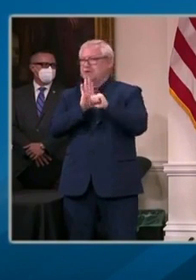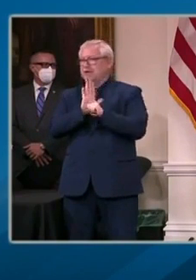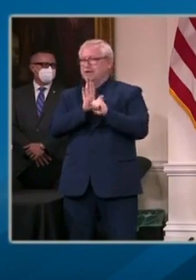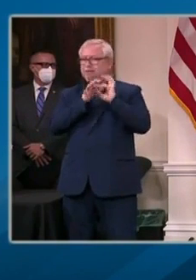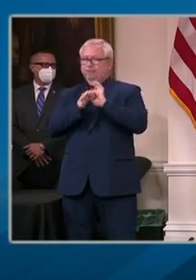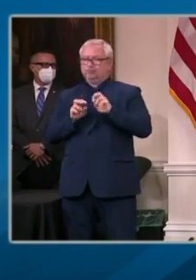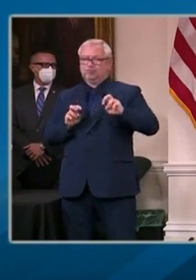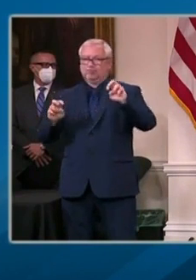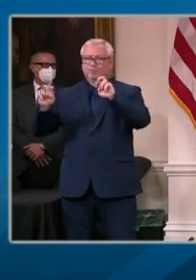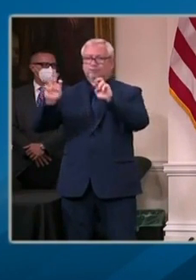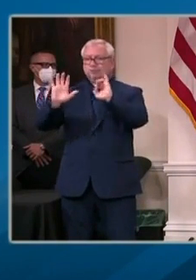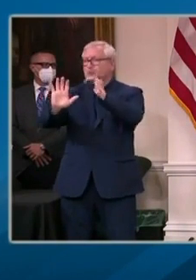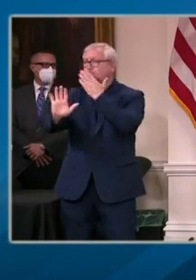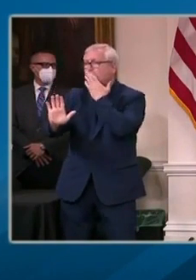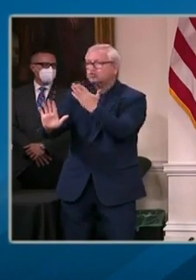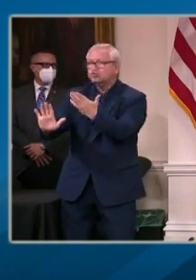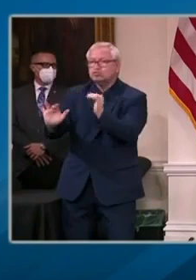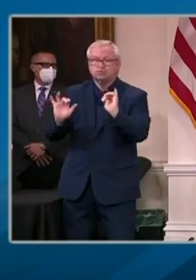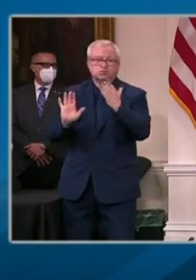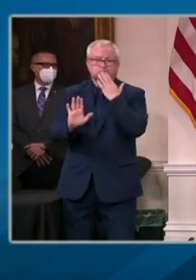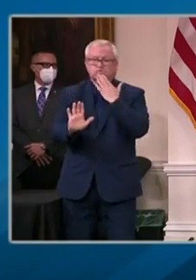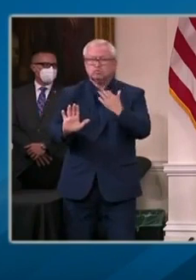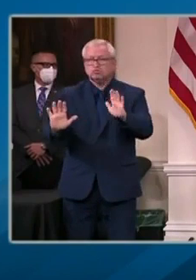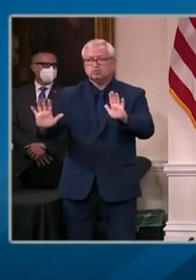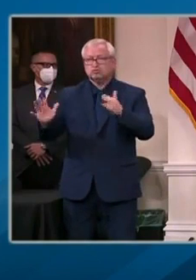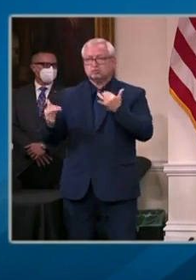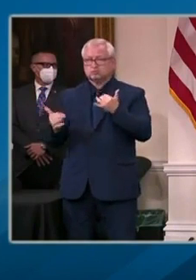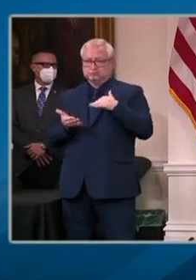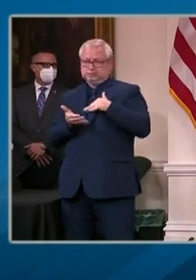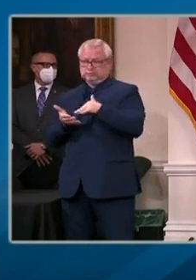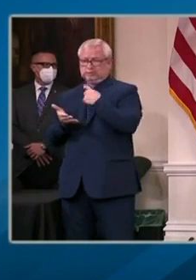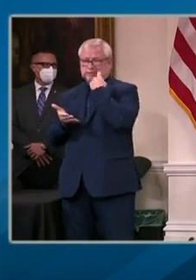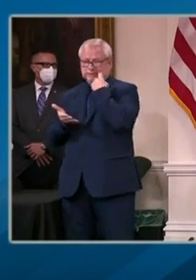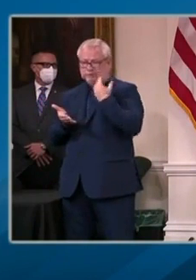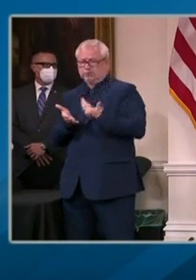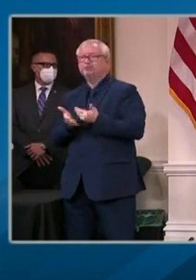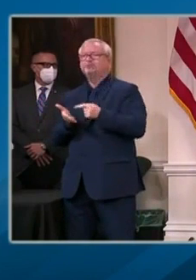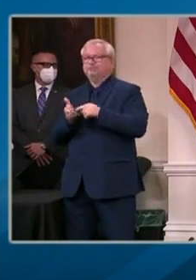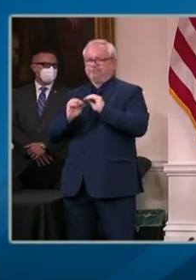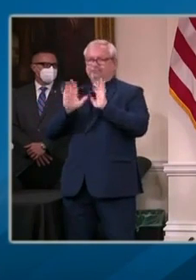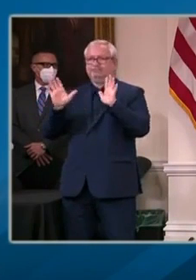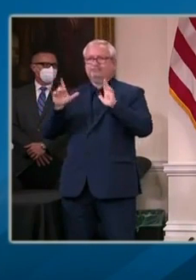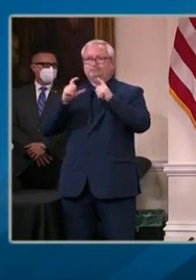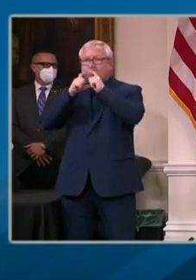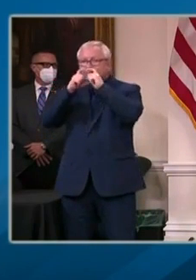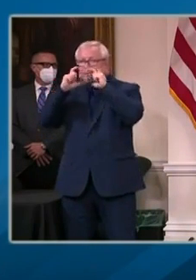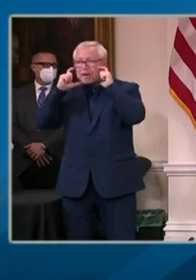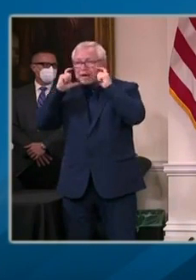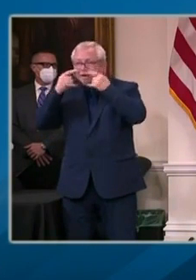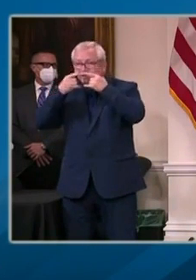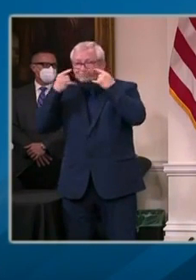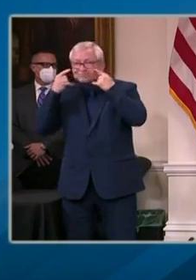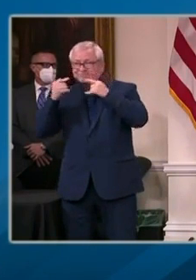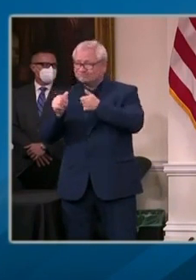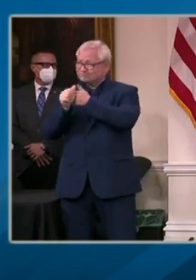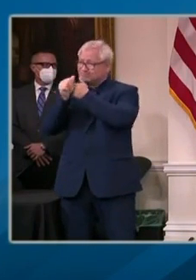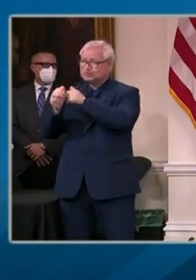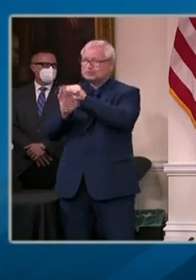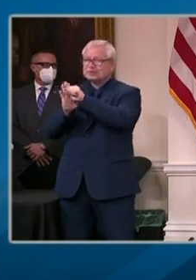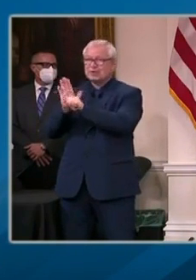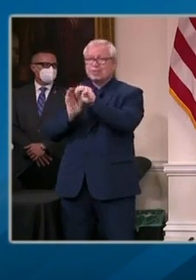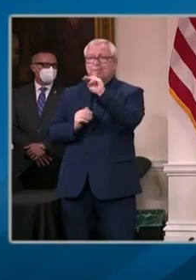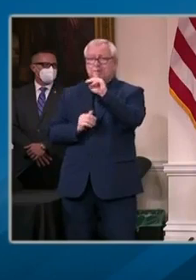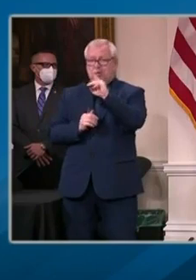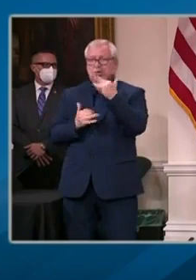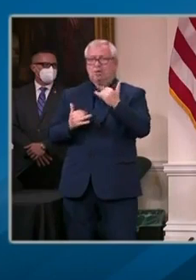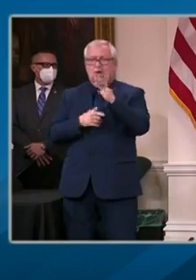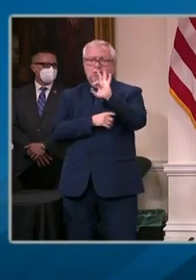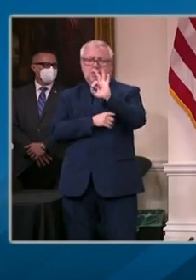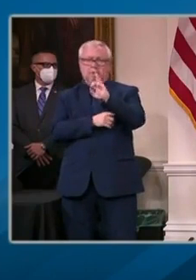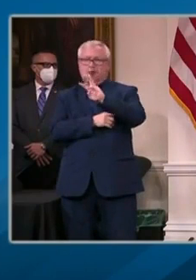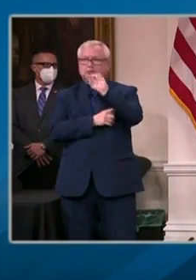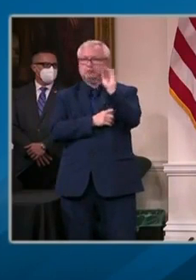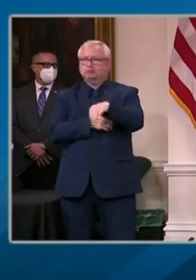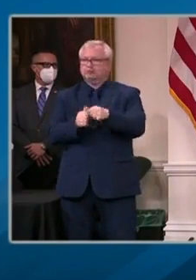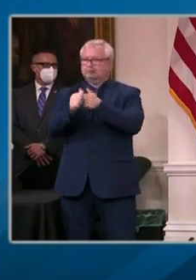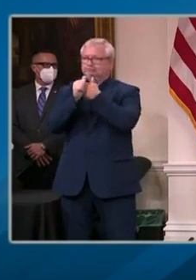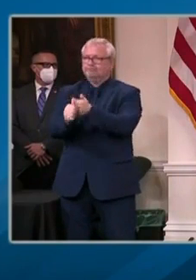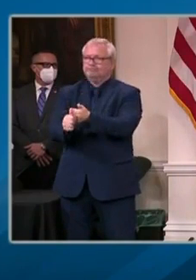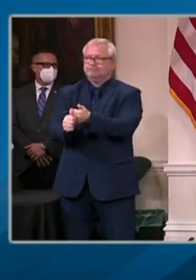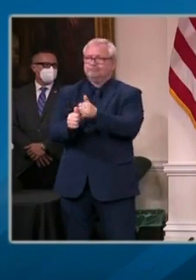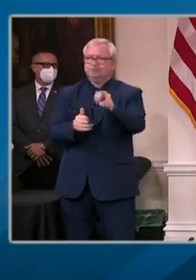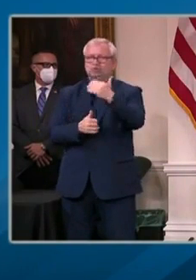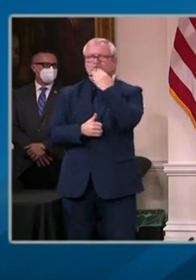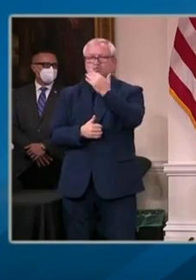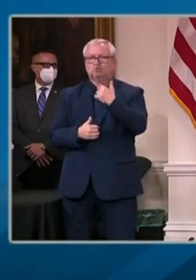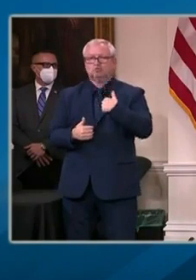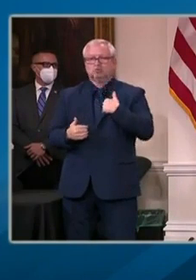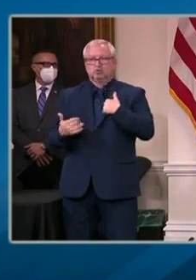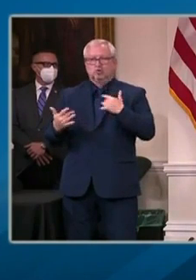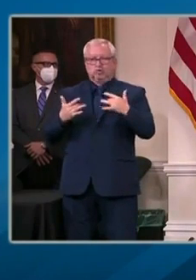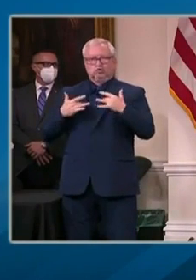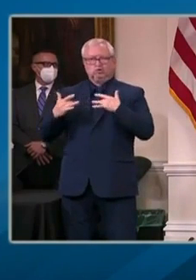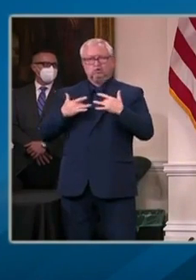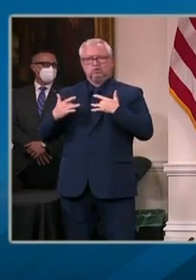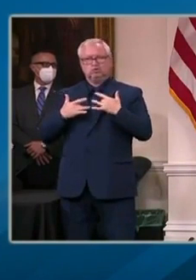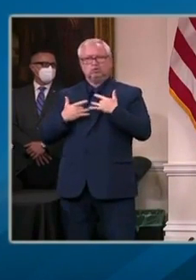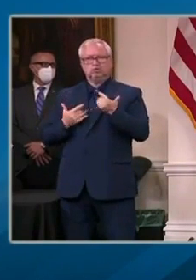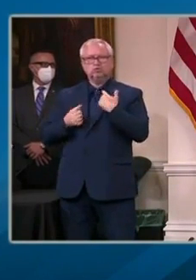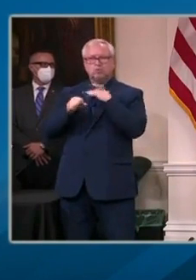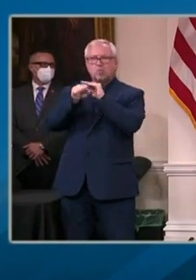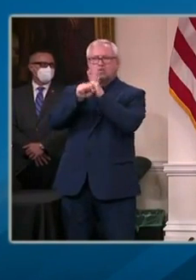WE ARE 13TH BEST STATES FOR RESIDENTS CHOOSING NOT TO TRAVEL AND A CAR NEGLECT MELON SHOWED MASK WEARING COMPLIANCE IN MARYLAND AT 96%.